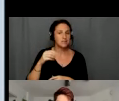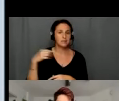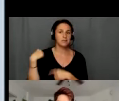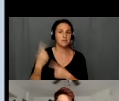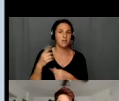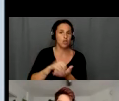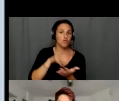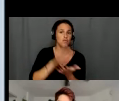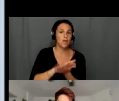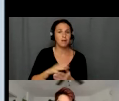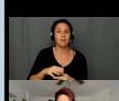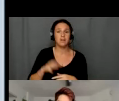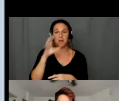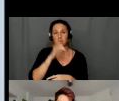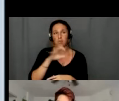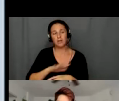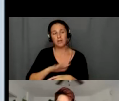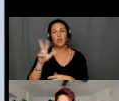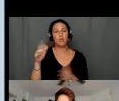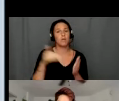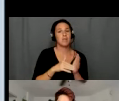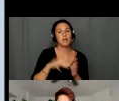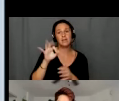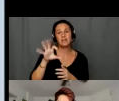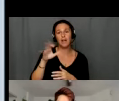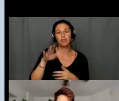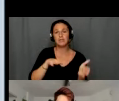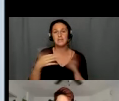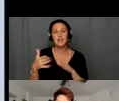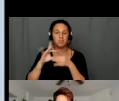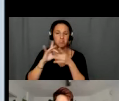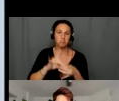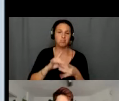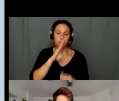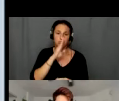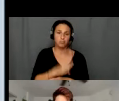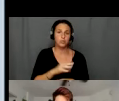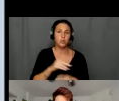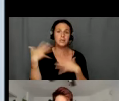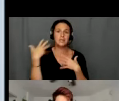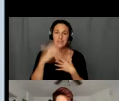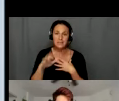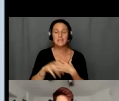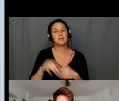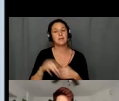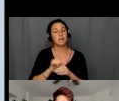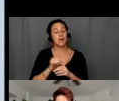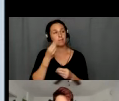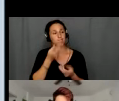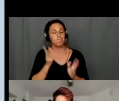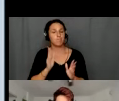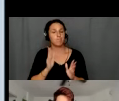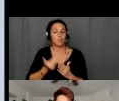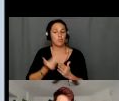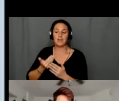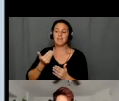resulting in approximately 3,900 deaths that's directly related to heat and as noted in previous presentations